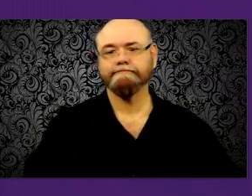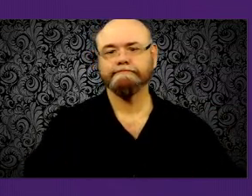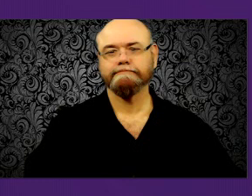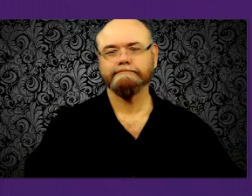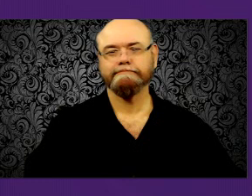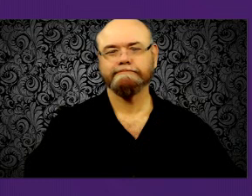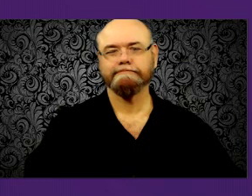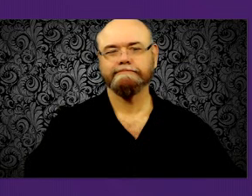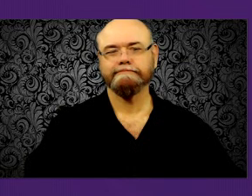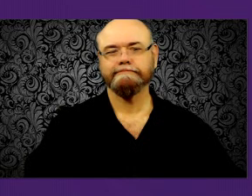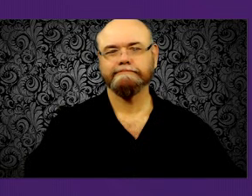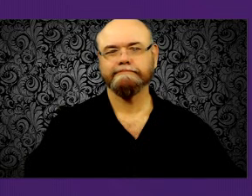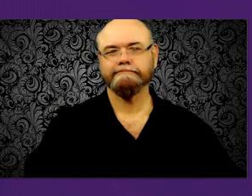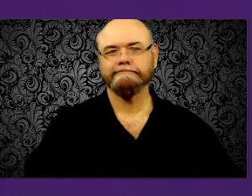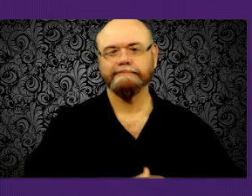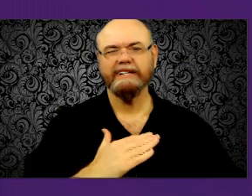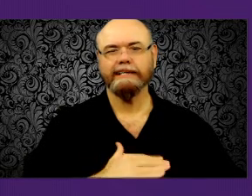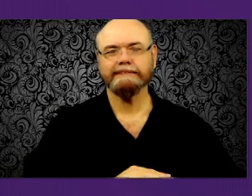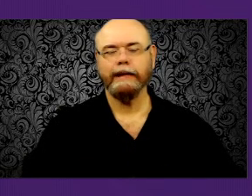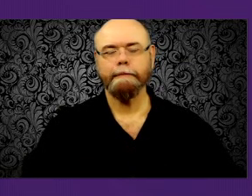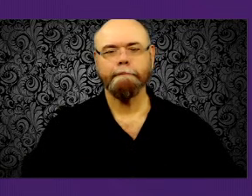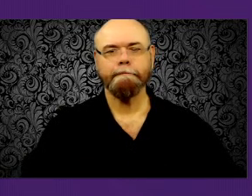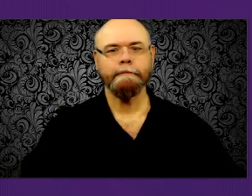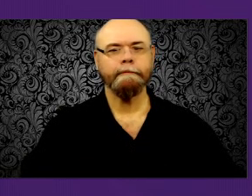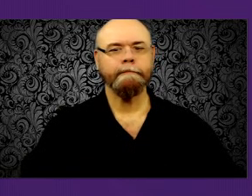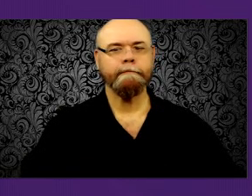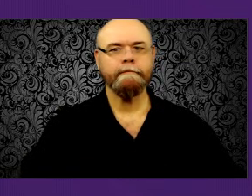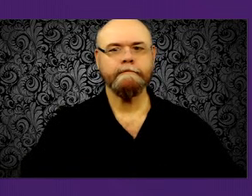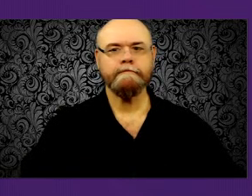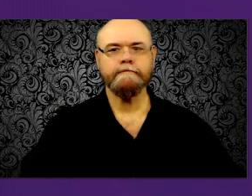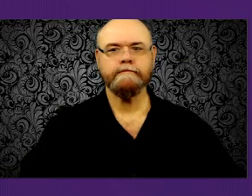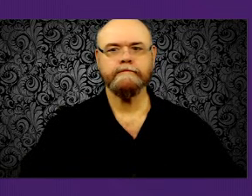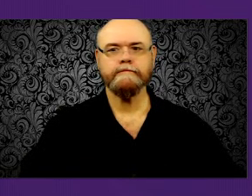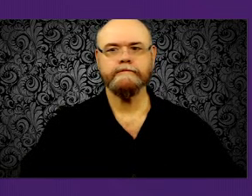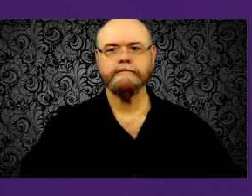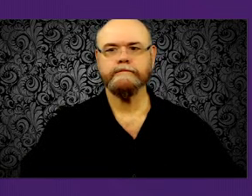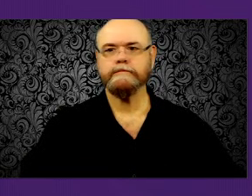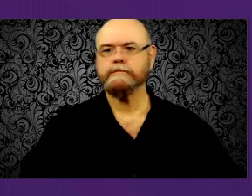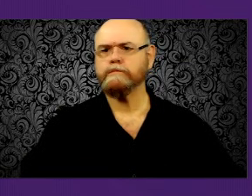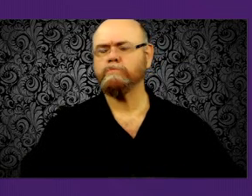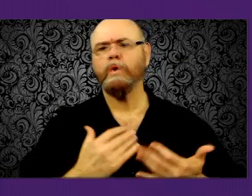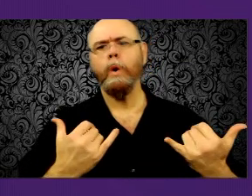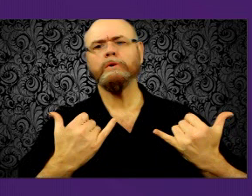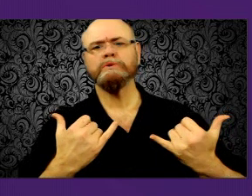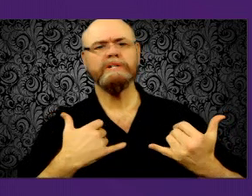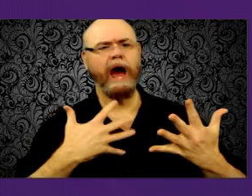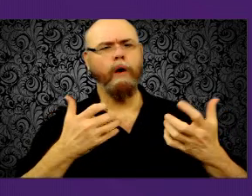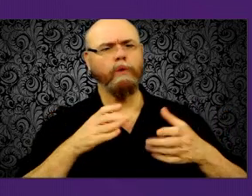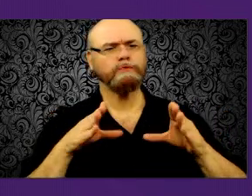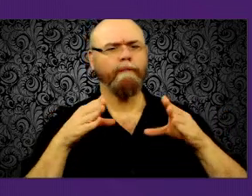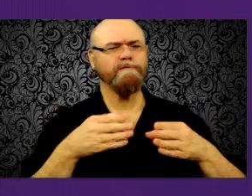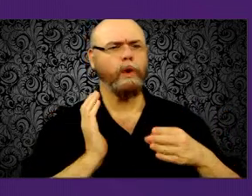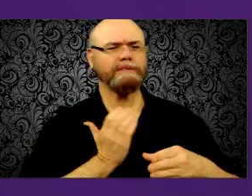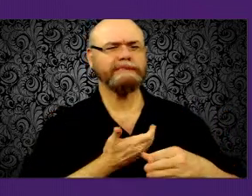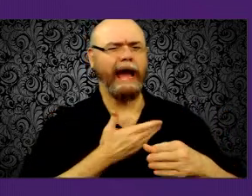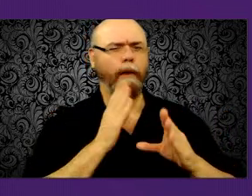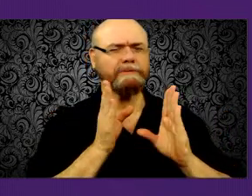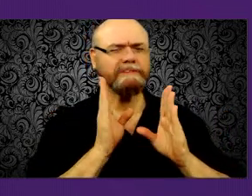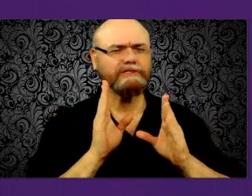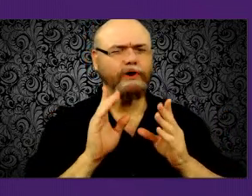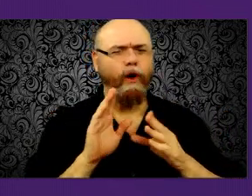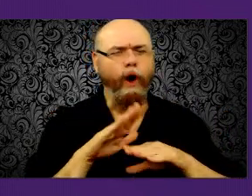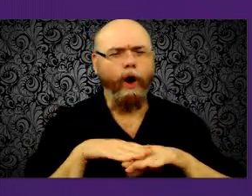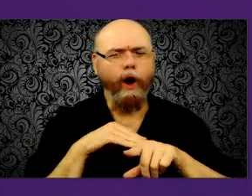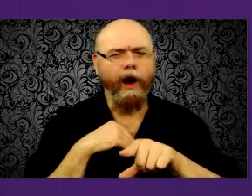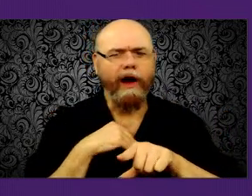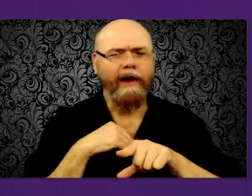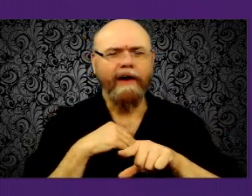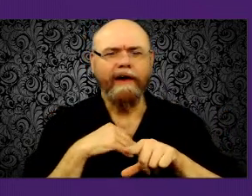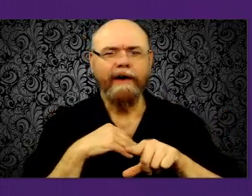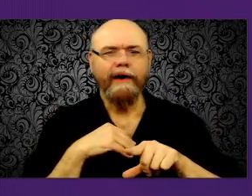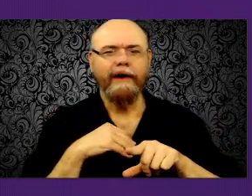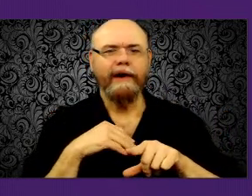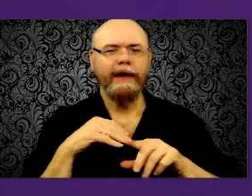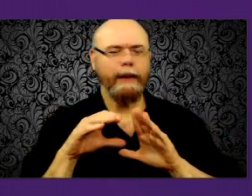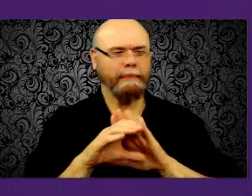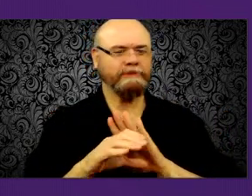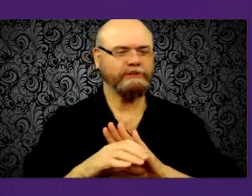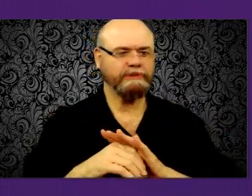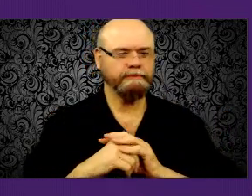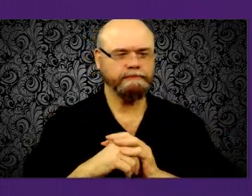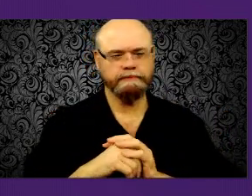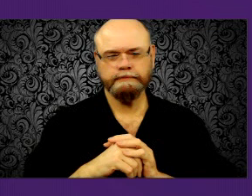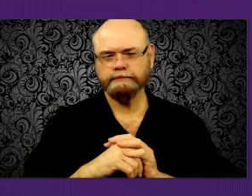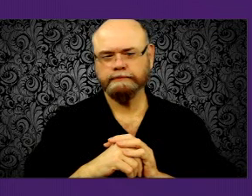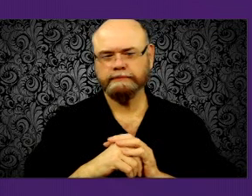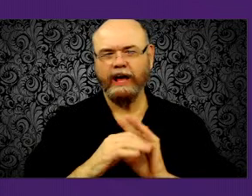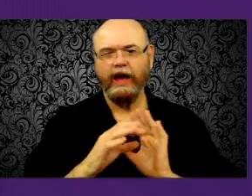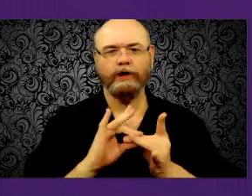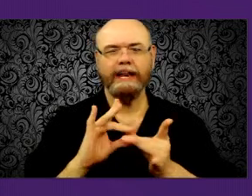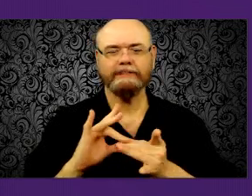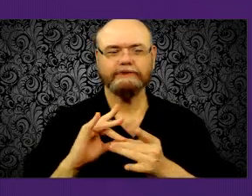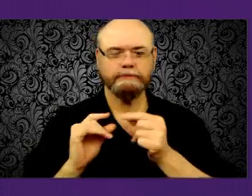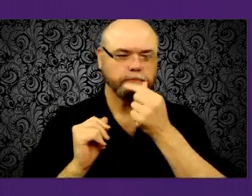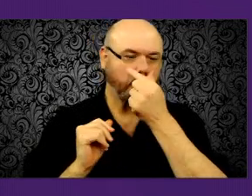Next slide. Now, let's focus our attention on her connections. I... And this kind of tickled me a